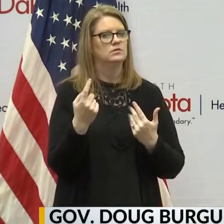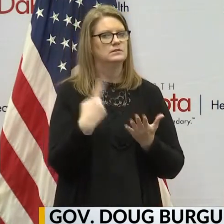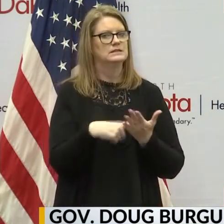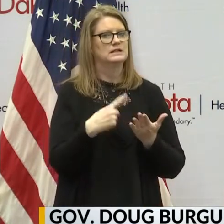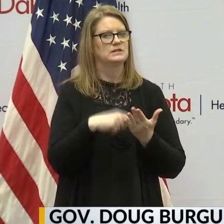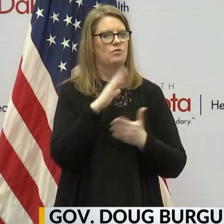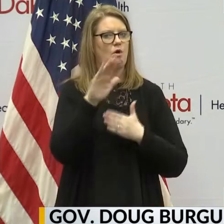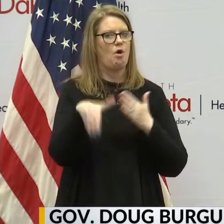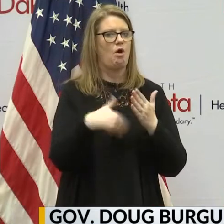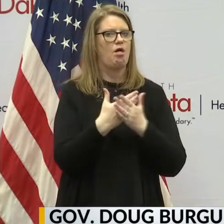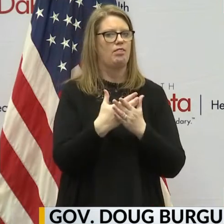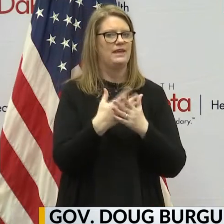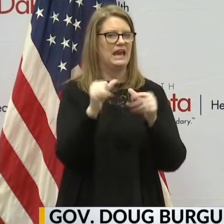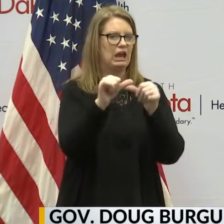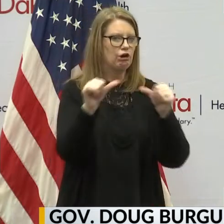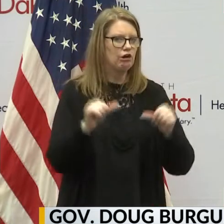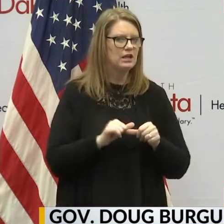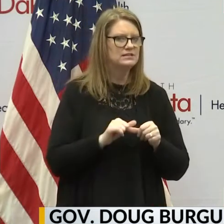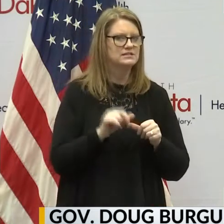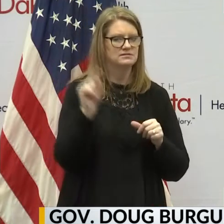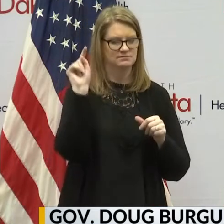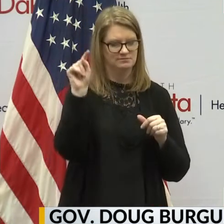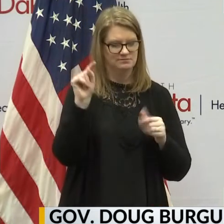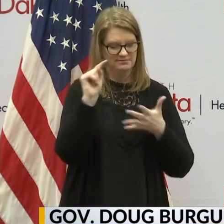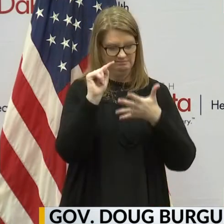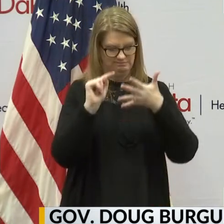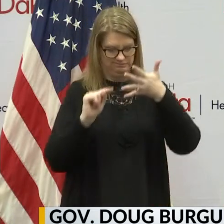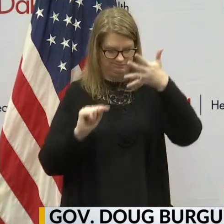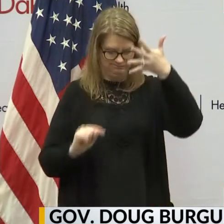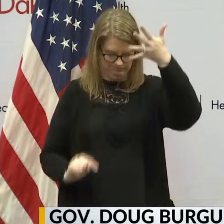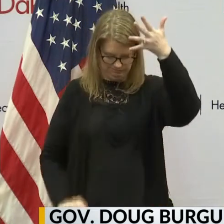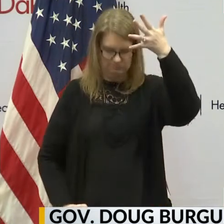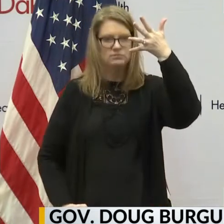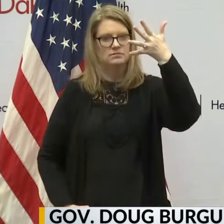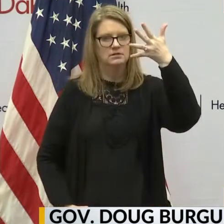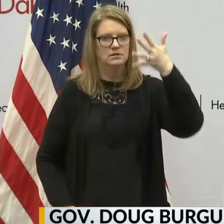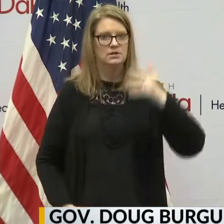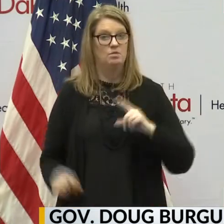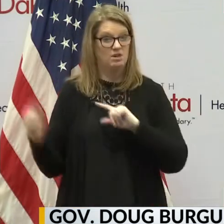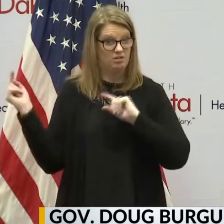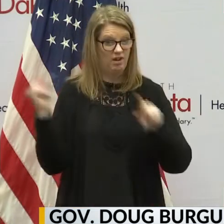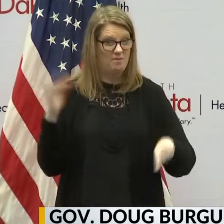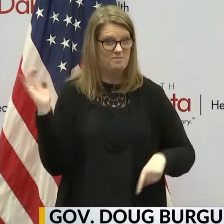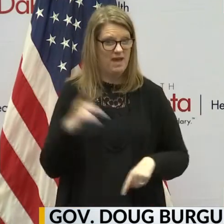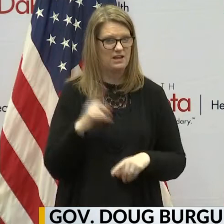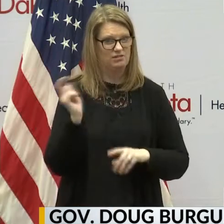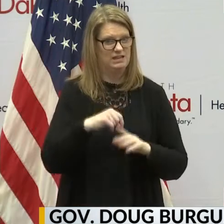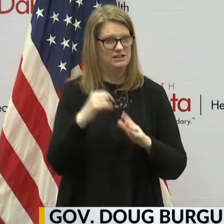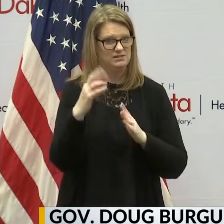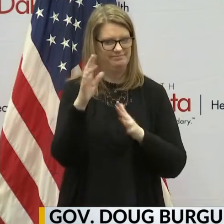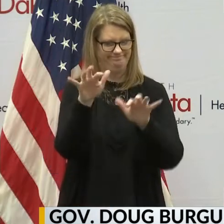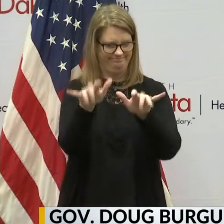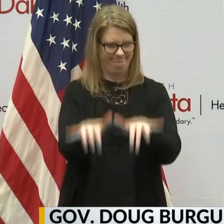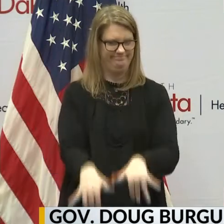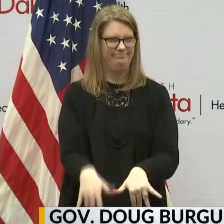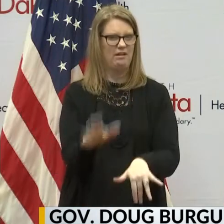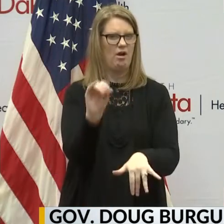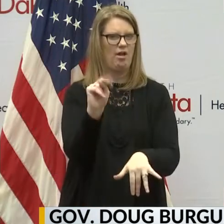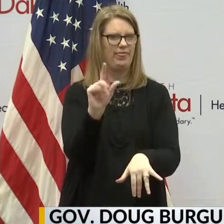[NAME] TO EXPLAIN THAT ACTION. THEN ALSO, TO TALK ABOUT A NEW SURVEY AND A COUPLE OF OTHER TOPICS THAT YOU WILL ALSO GO THROUGH OF ALL THE GEOGRAPHIES THAT ARE LISTED AS AREAS WHERE